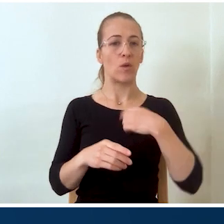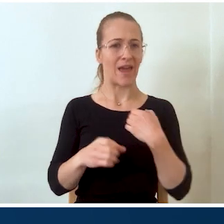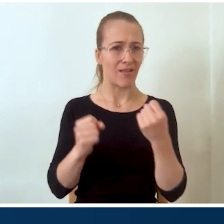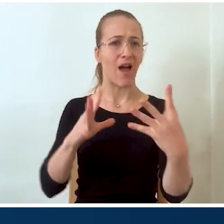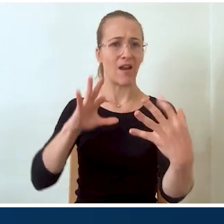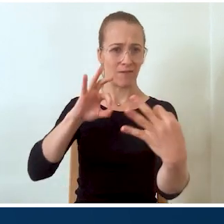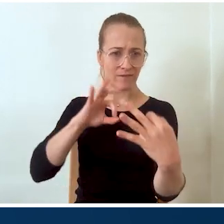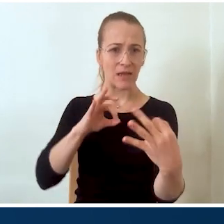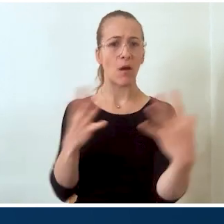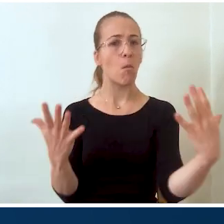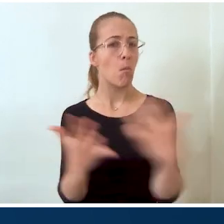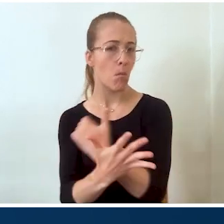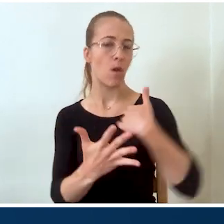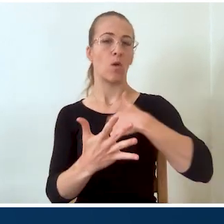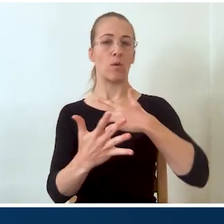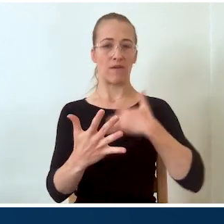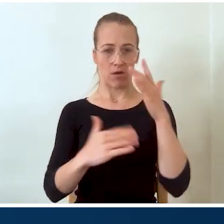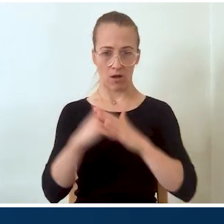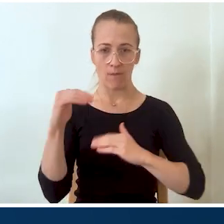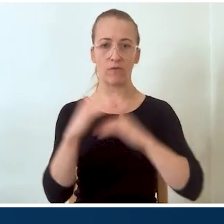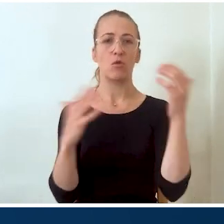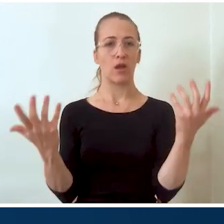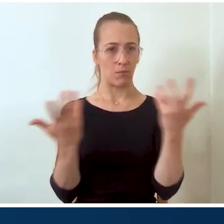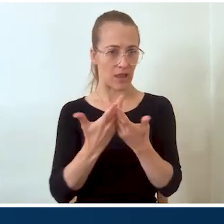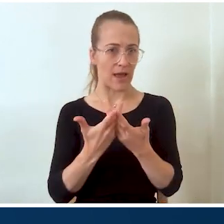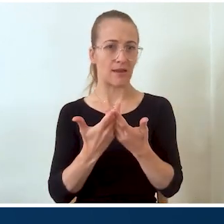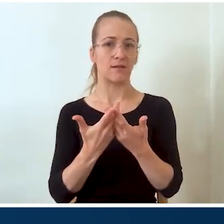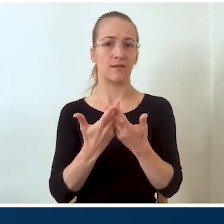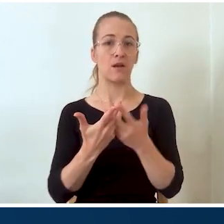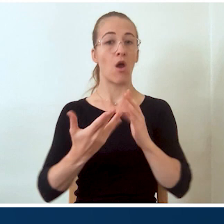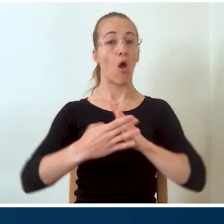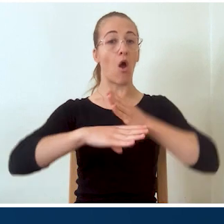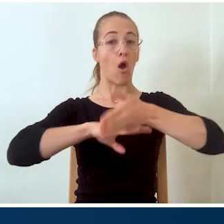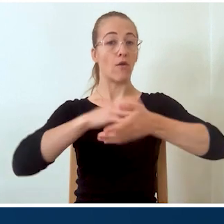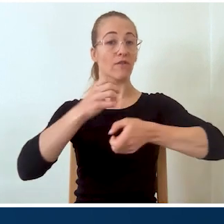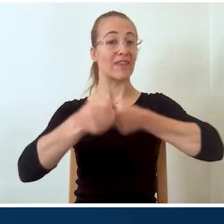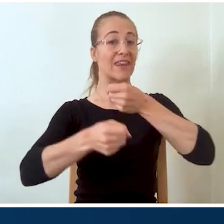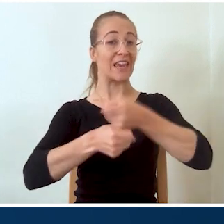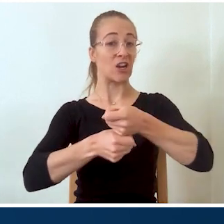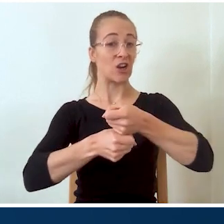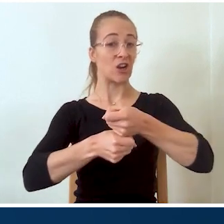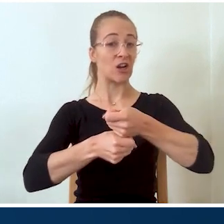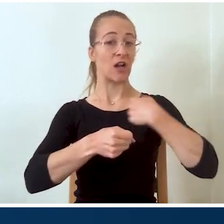We felt comfortable that it was compliant. And then over the year, we received other candidates